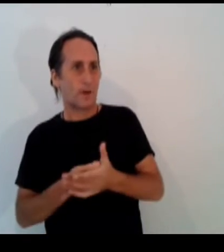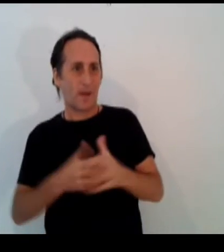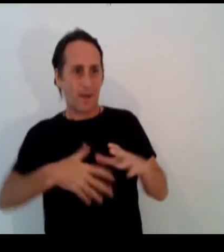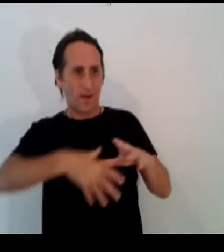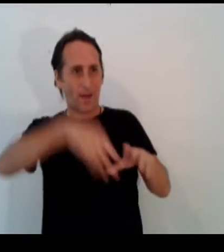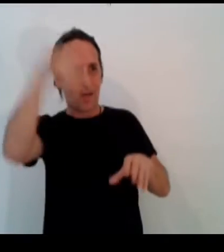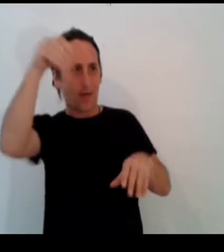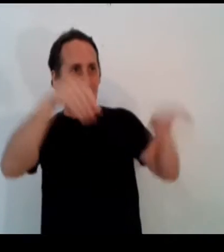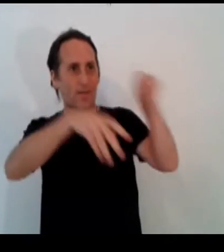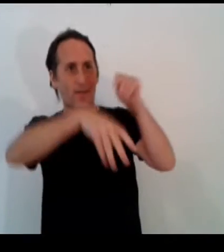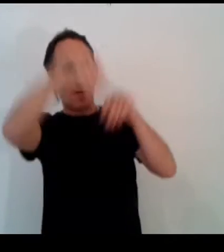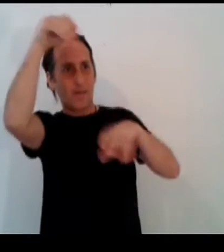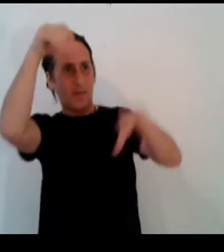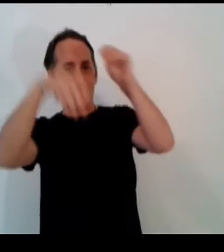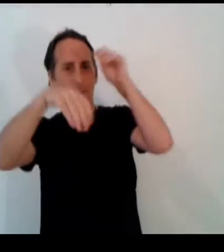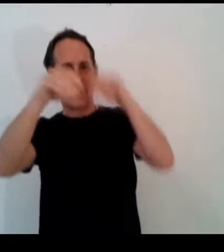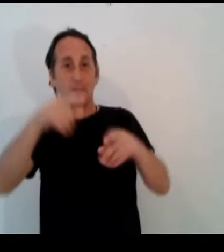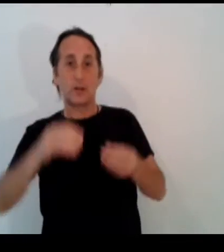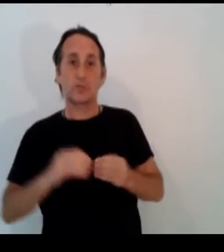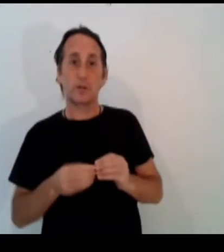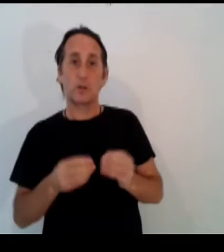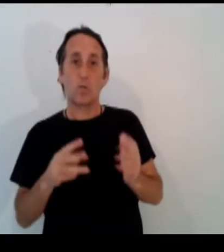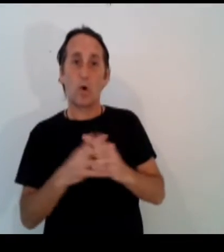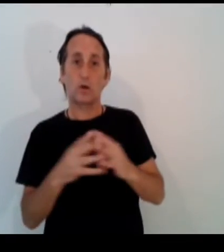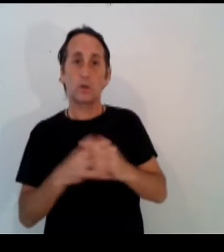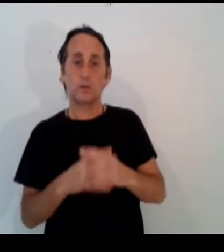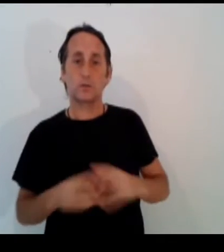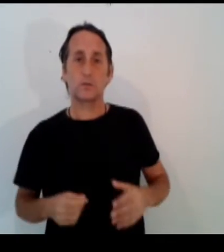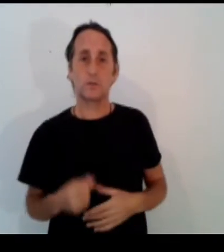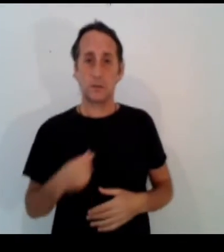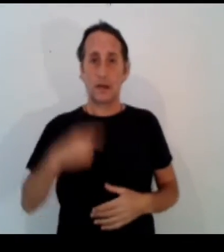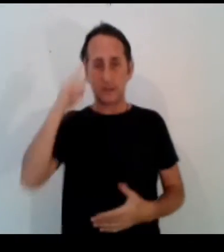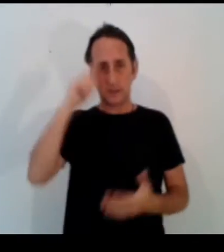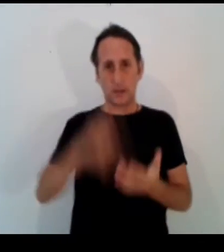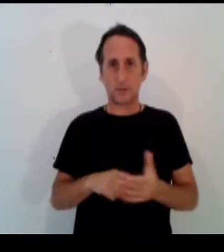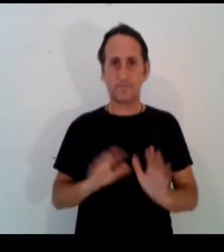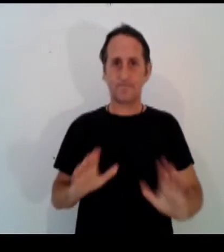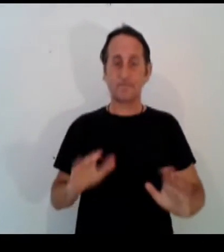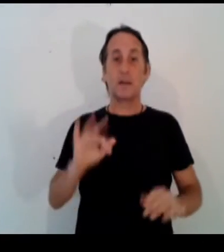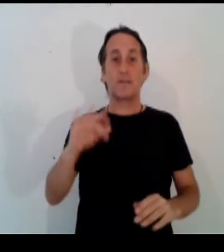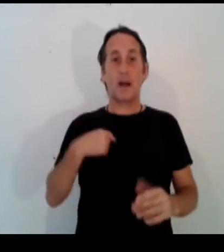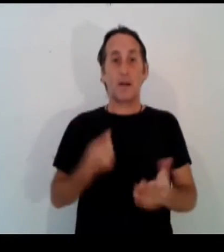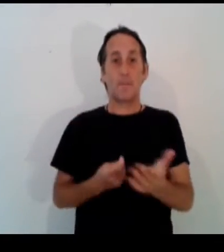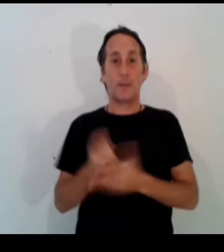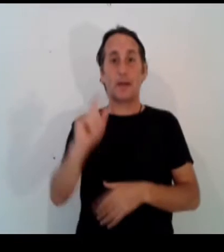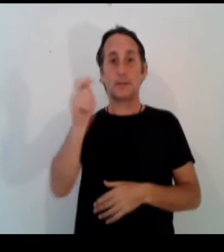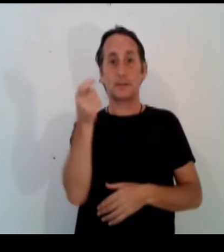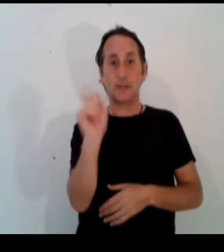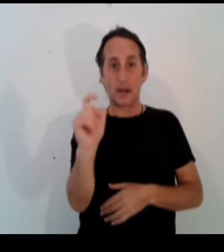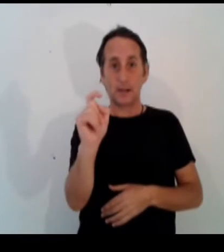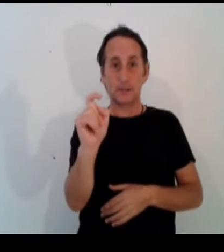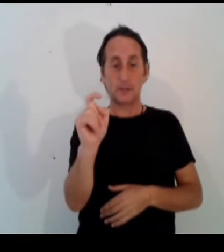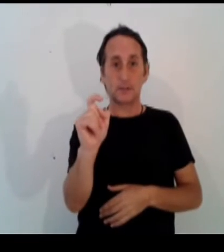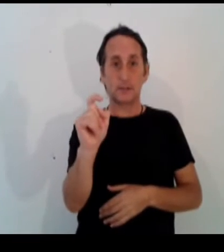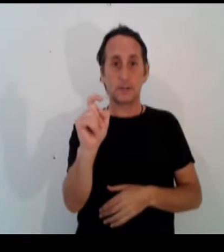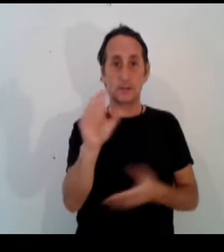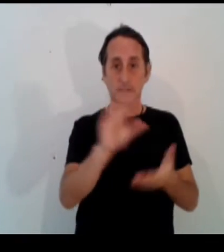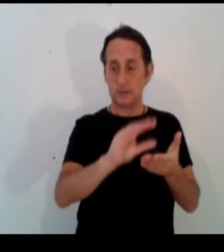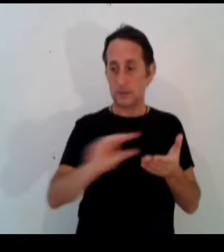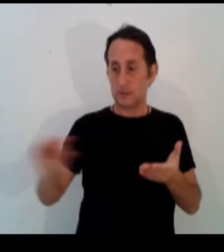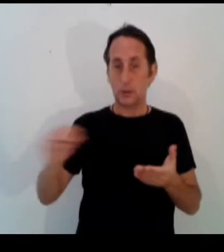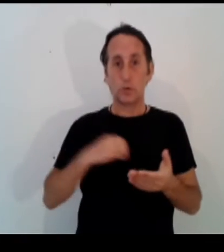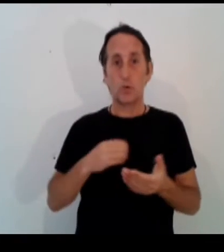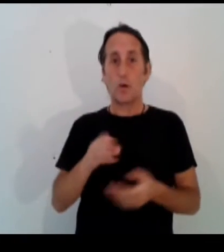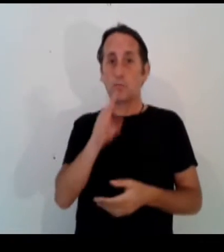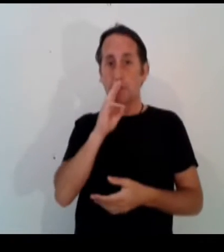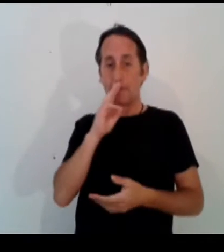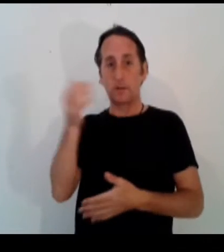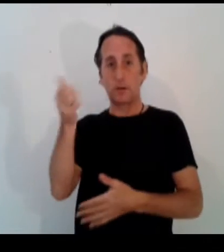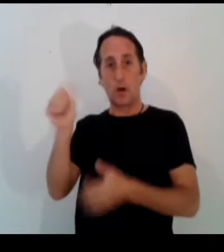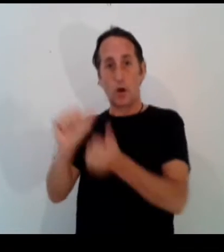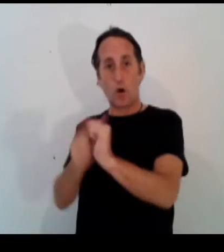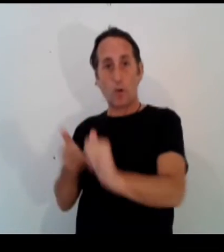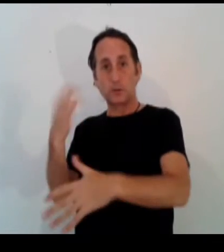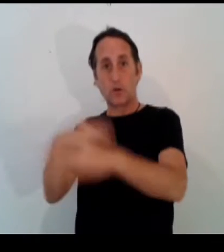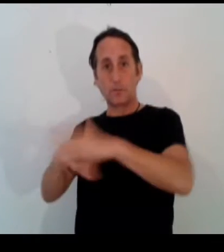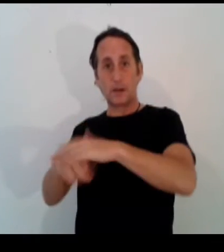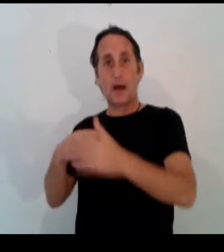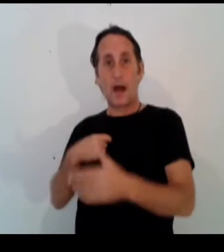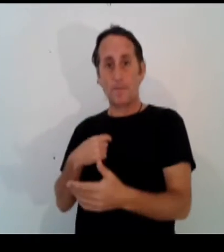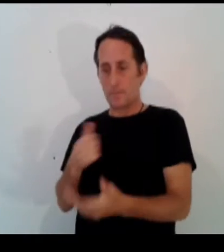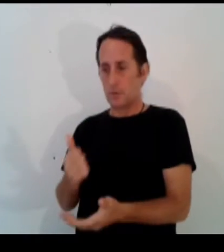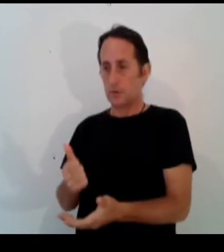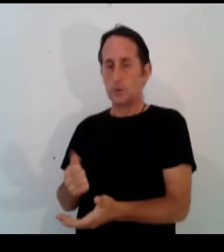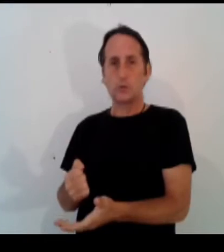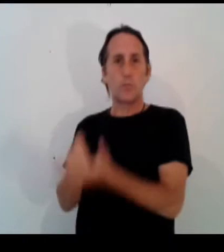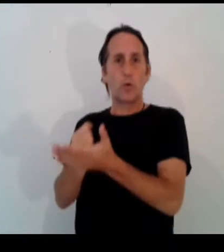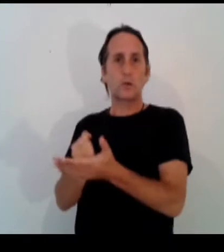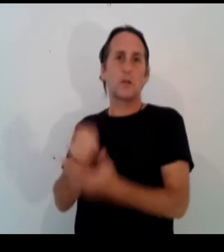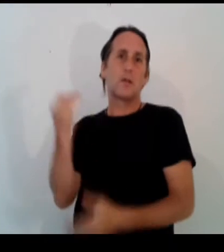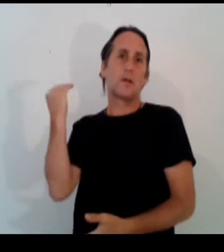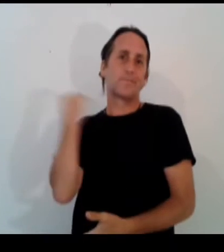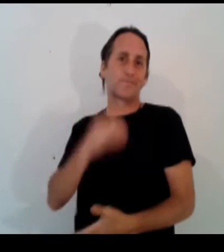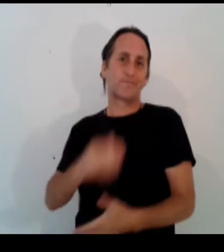to have more money trickling up to the top they create the wars so I decided, look if I pay taxes to a private corporate government I am funding the murder of children